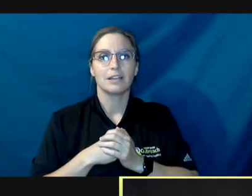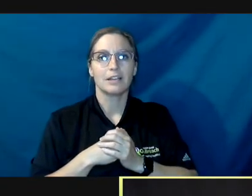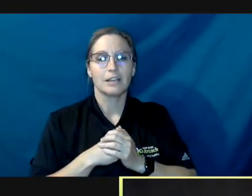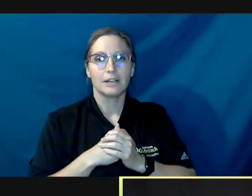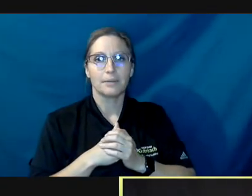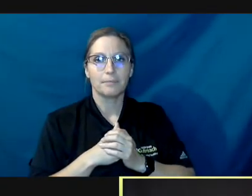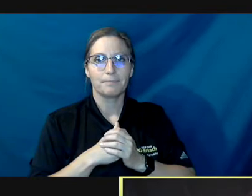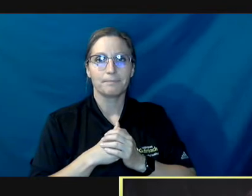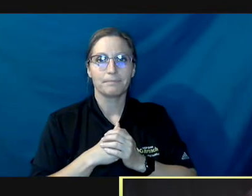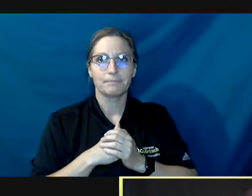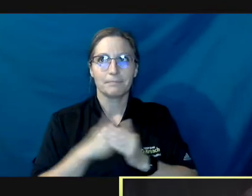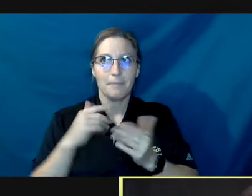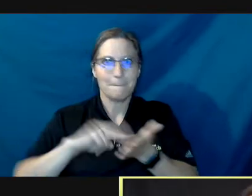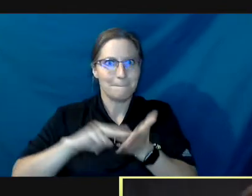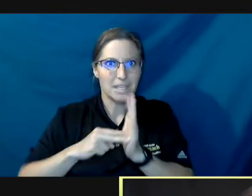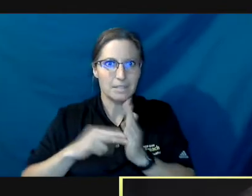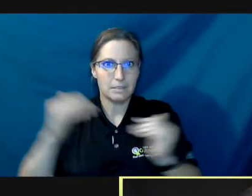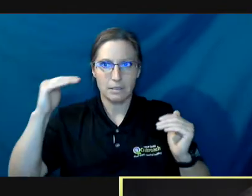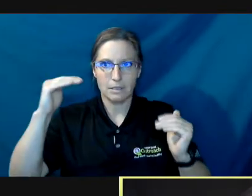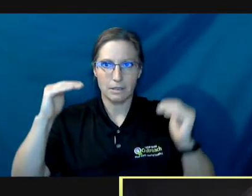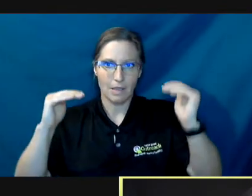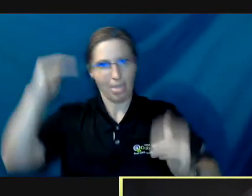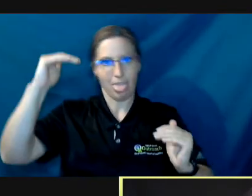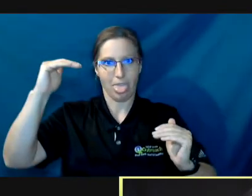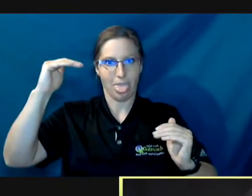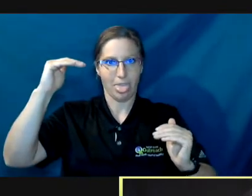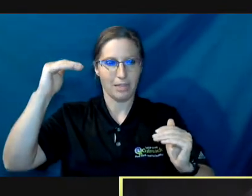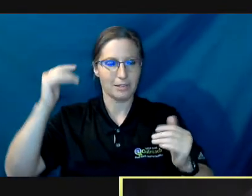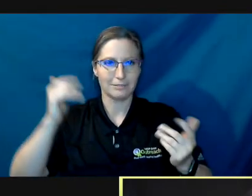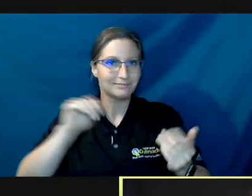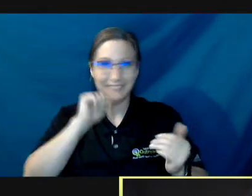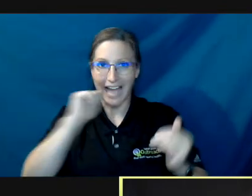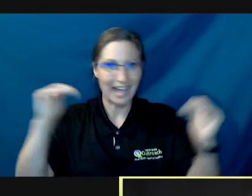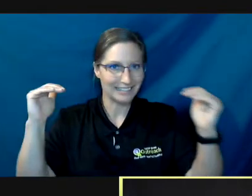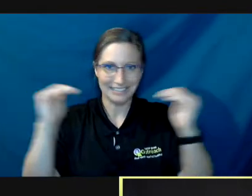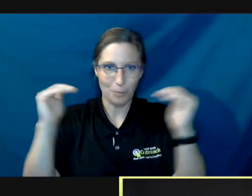They're not an equal member of that team then.